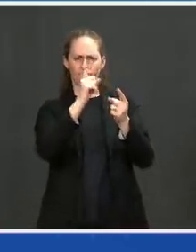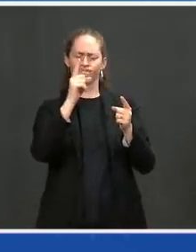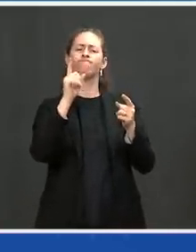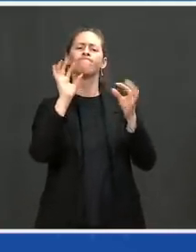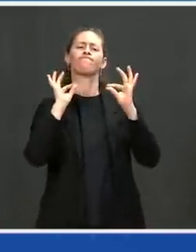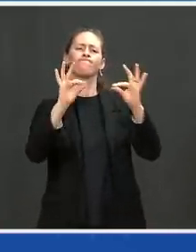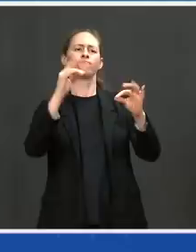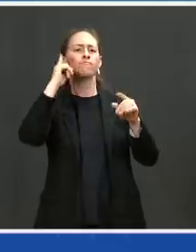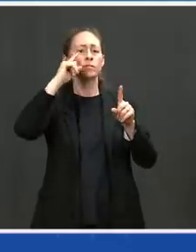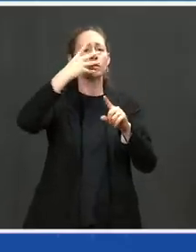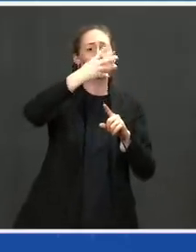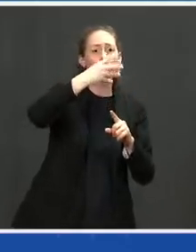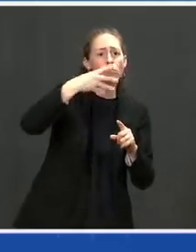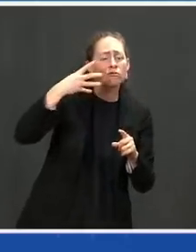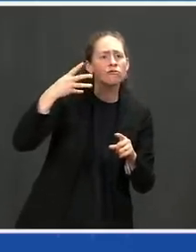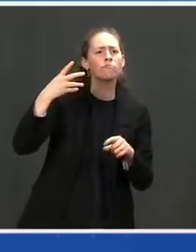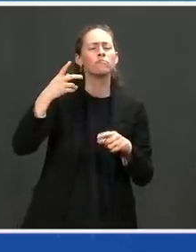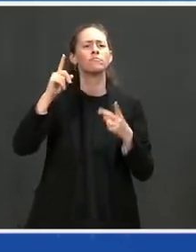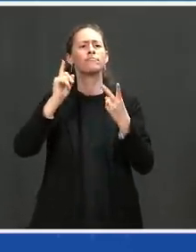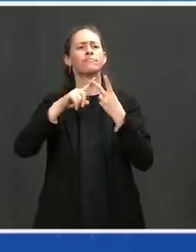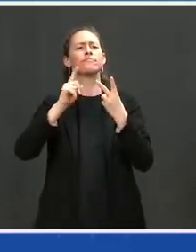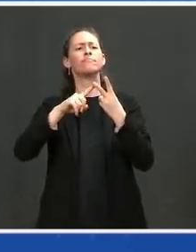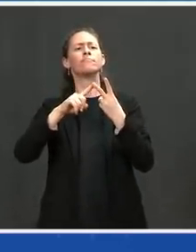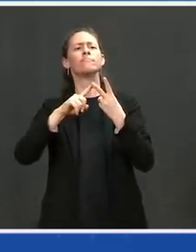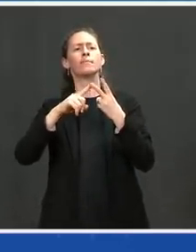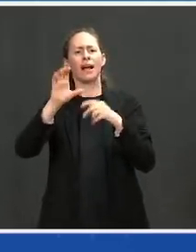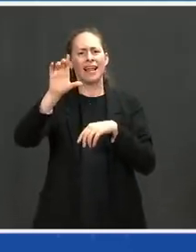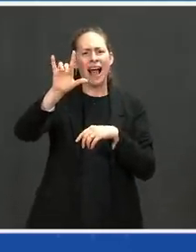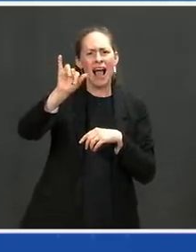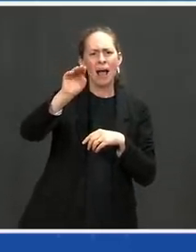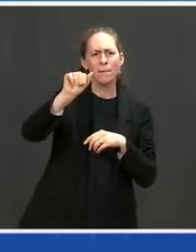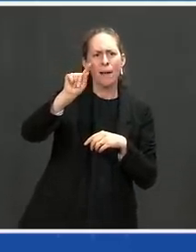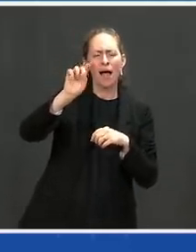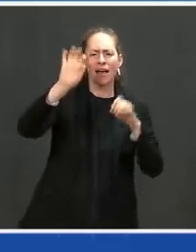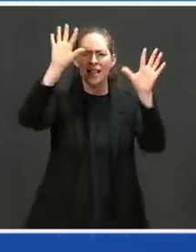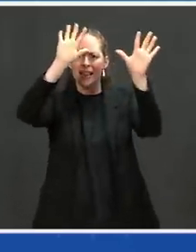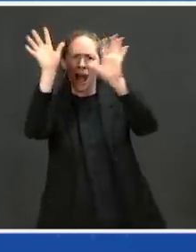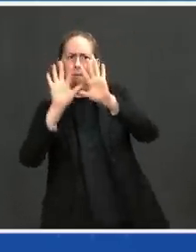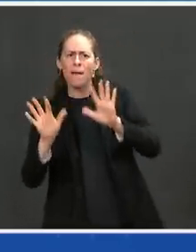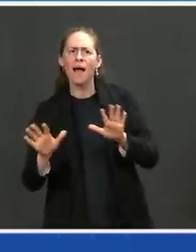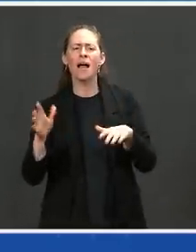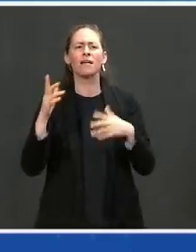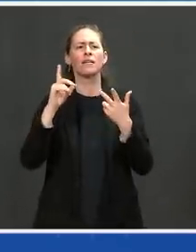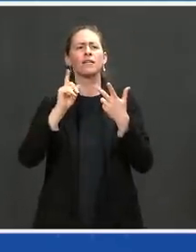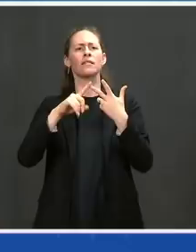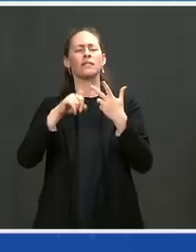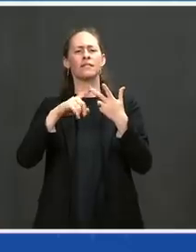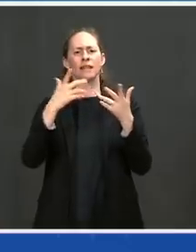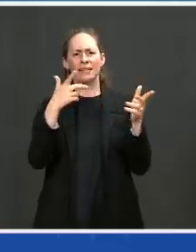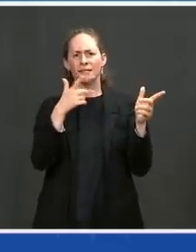voting rights, climate change. All of those right now are facing stiff, united opposition from Republicans on Capitol Hill.